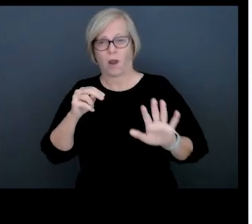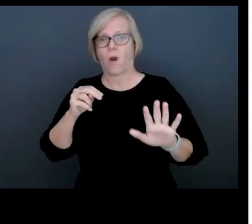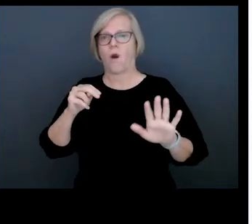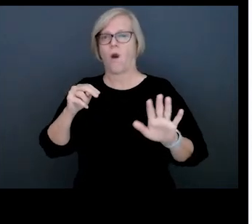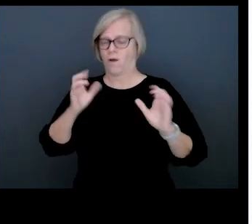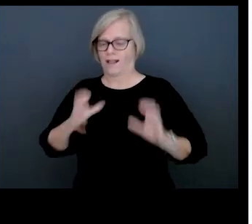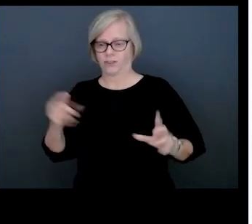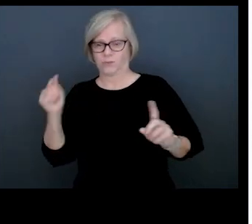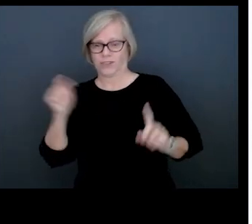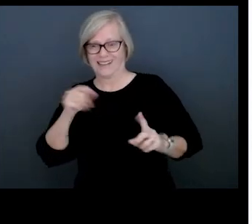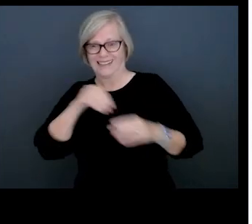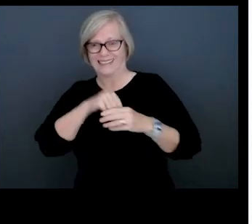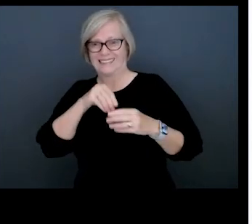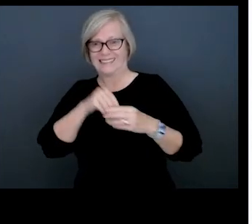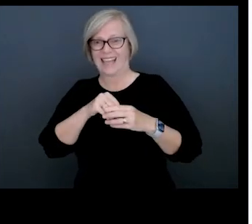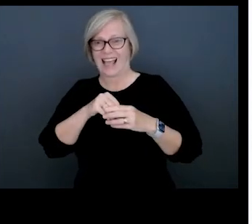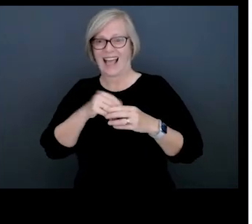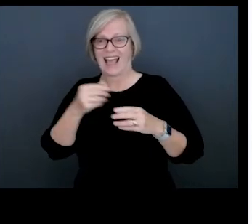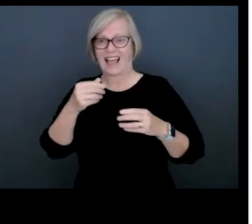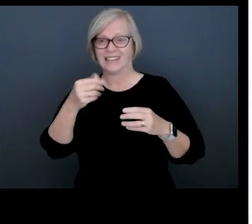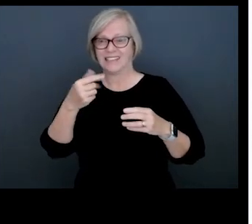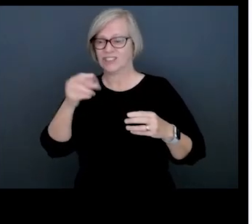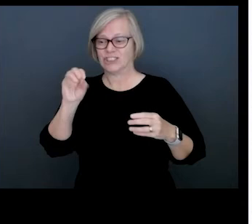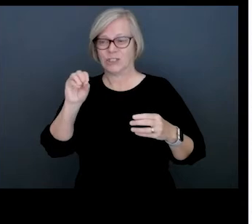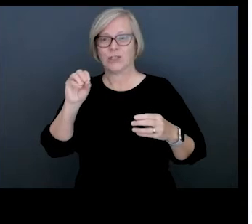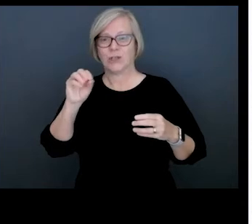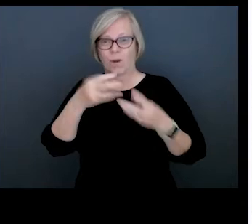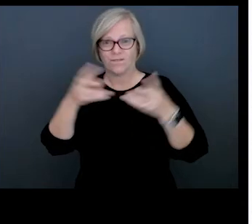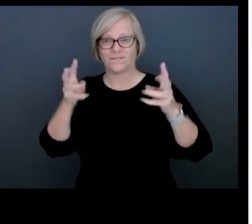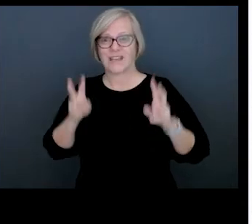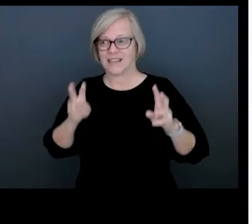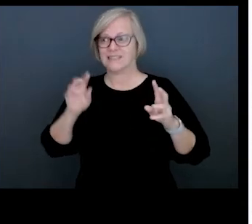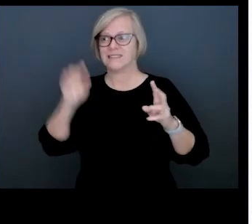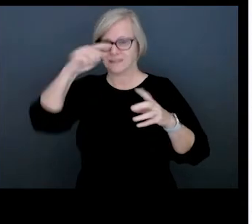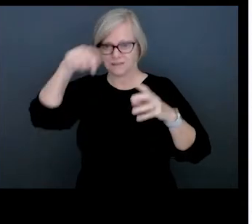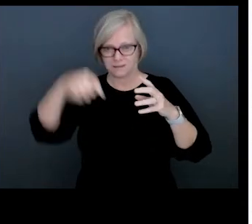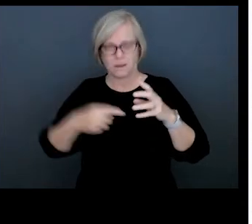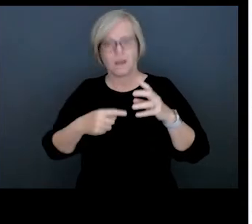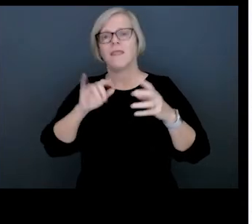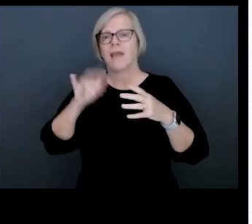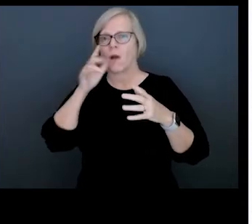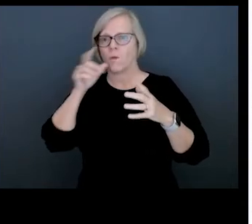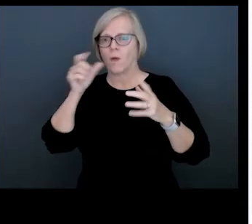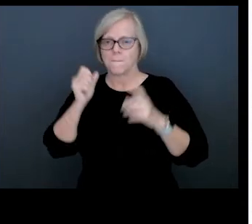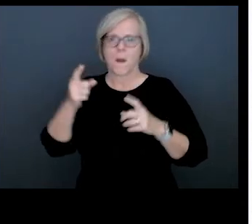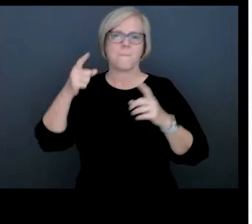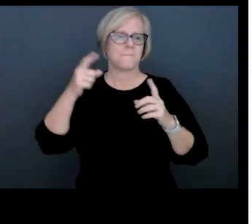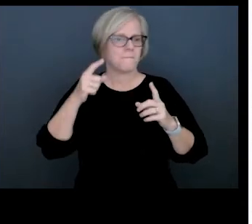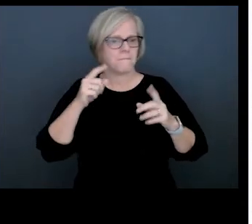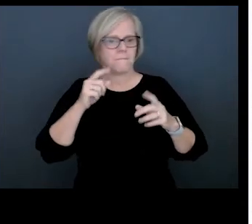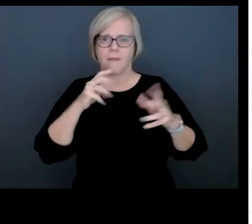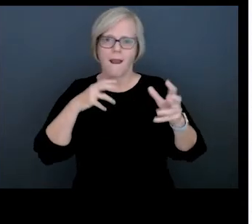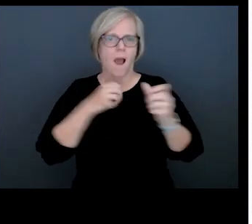then that will automatically get fired off, update the order, and that's when it'll show up on the screen.